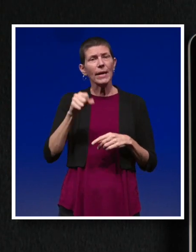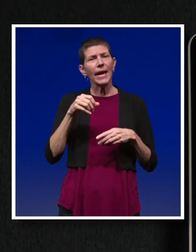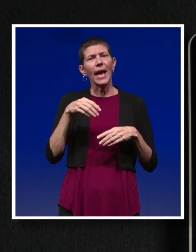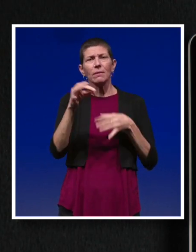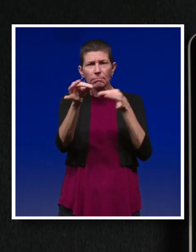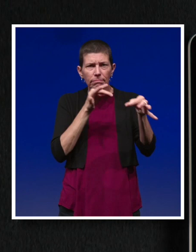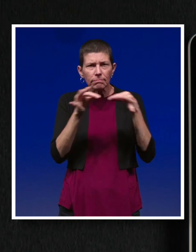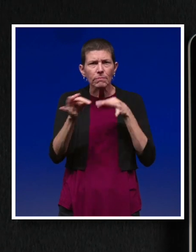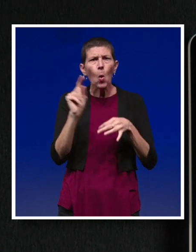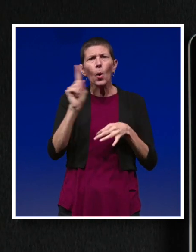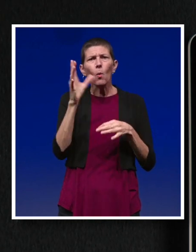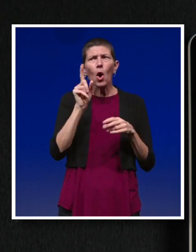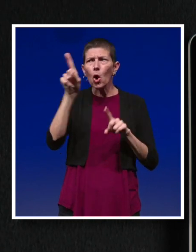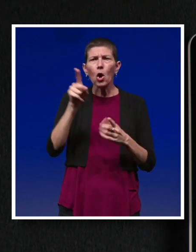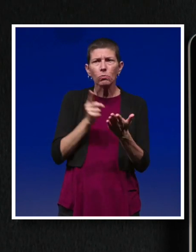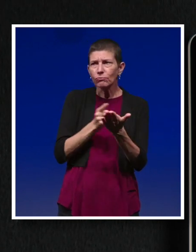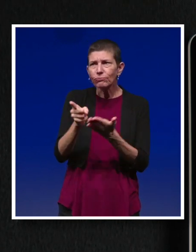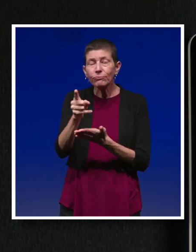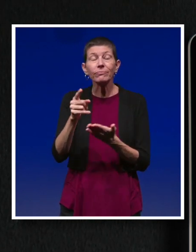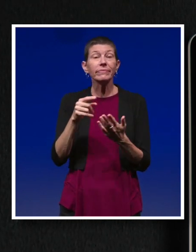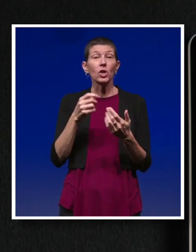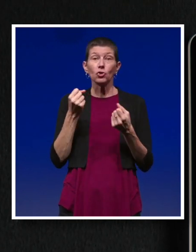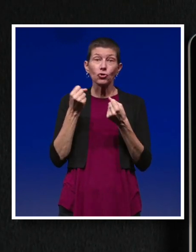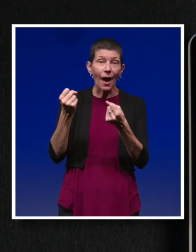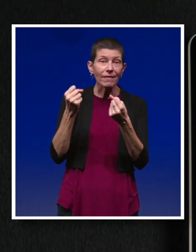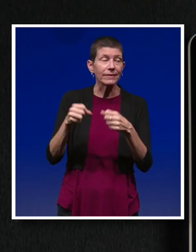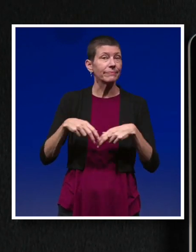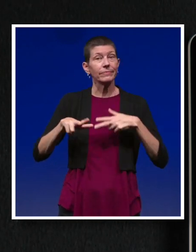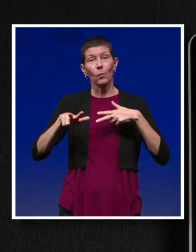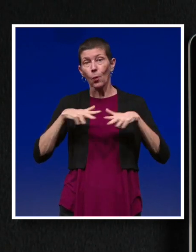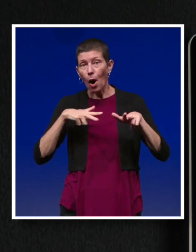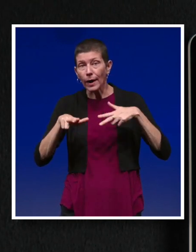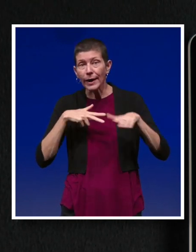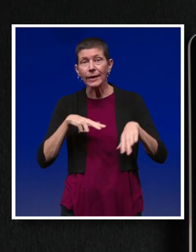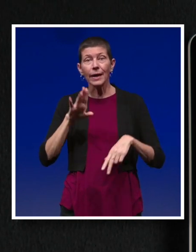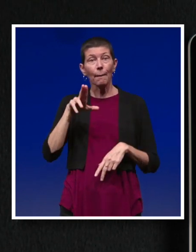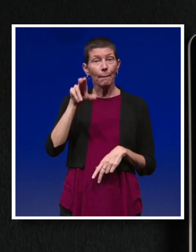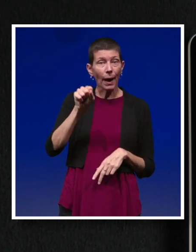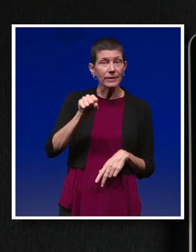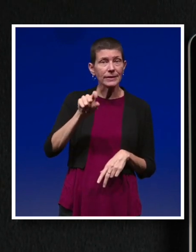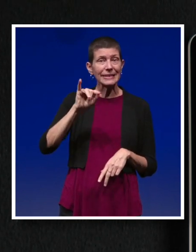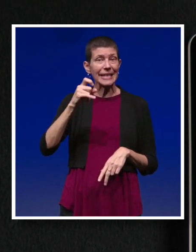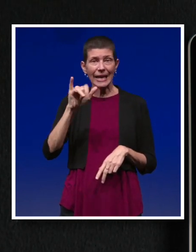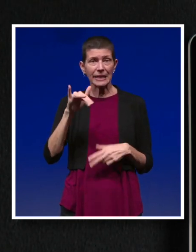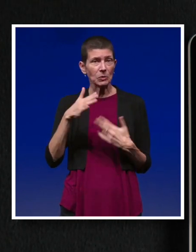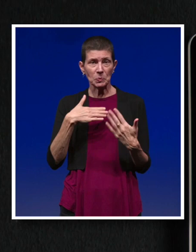This app can provide directions to where you'd like to go. Driving, walking, bus or taxi.